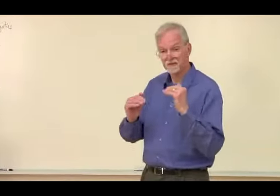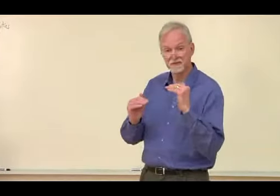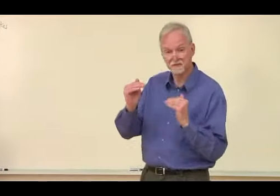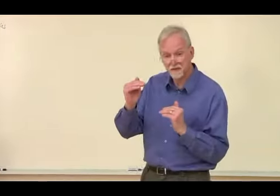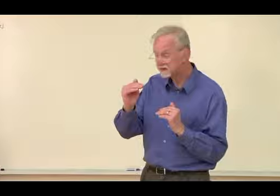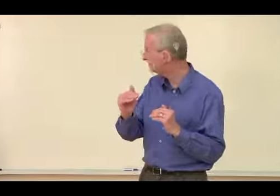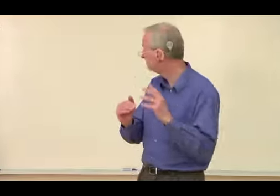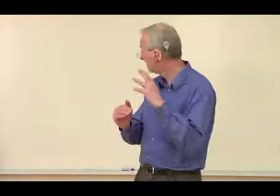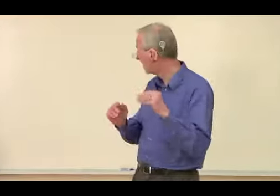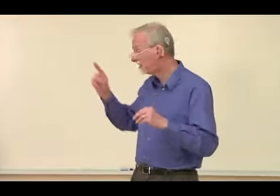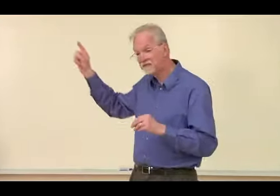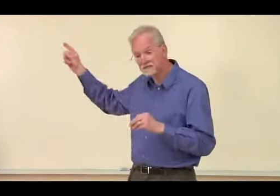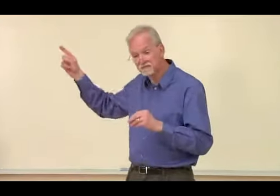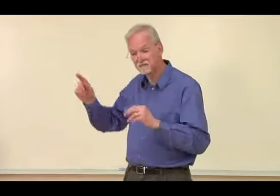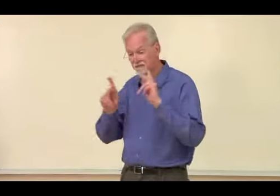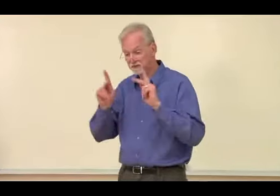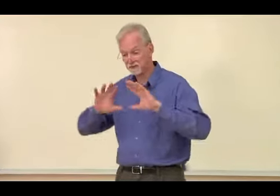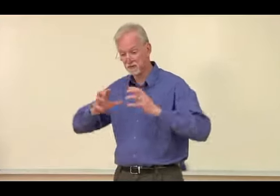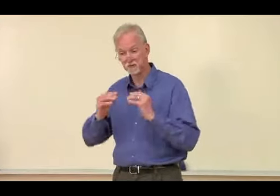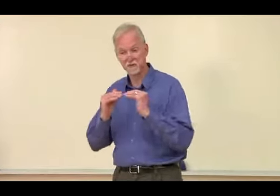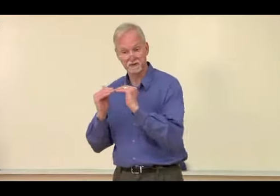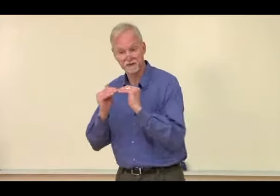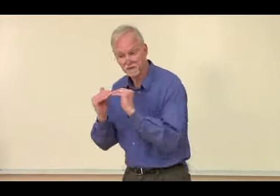When we think about health disparities and social justice,